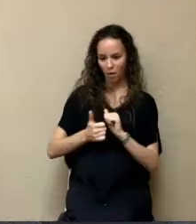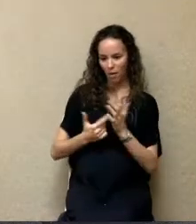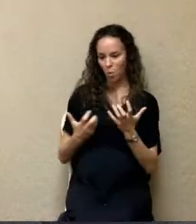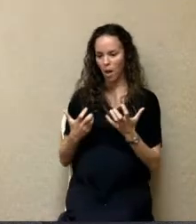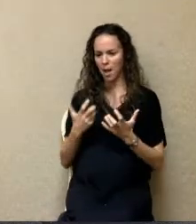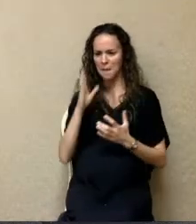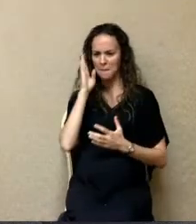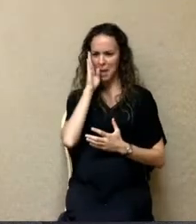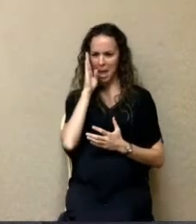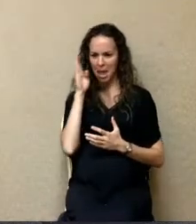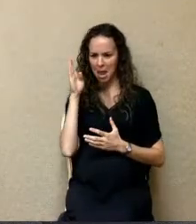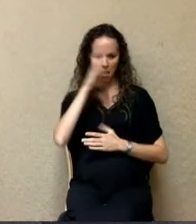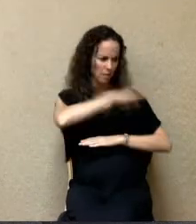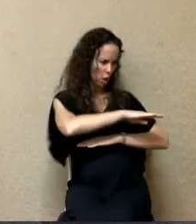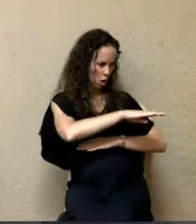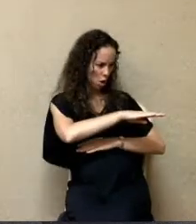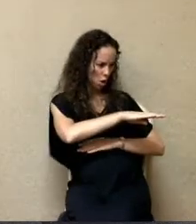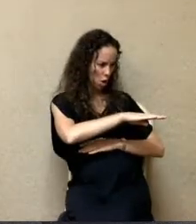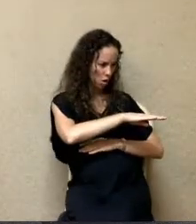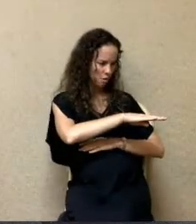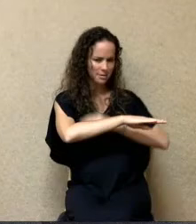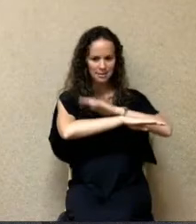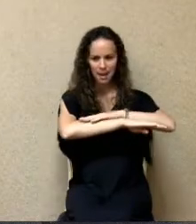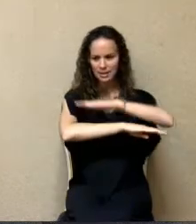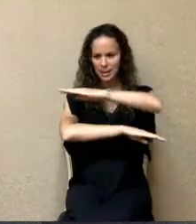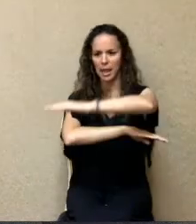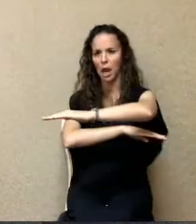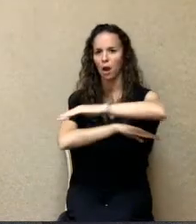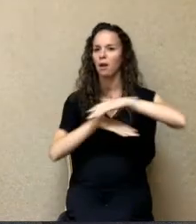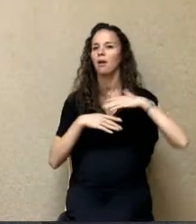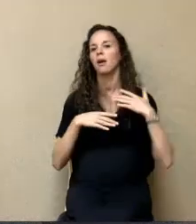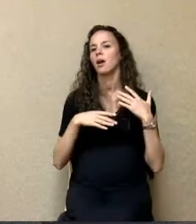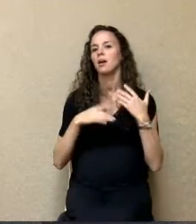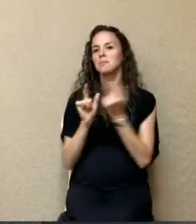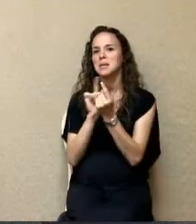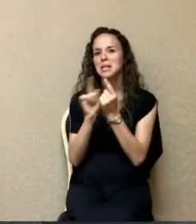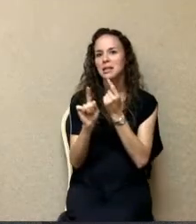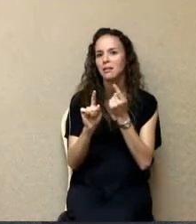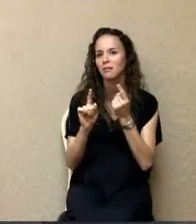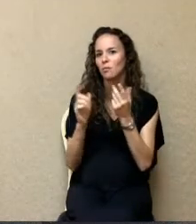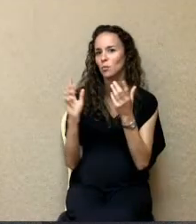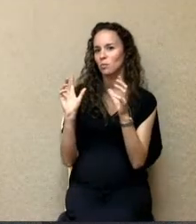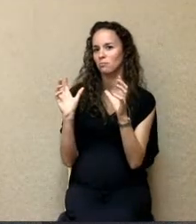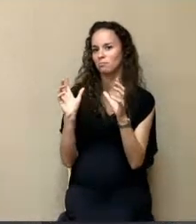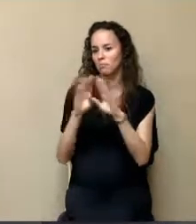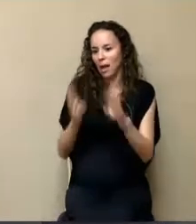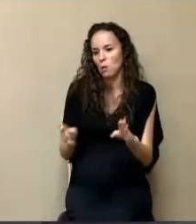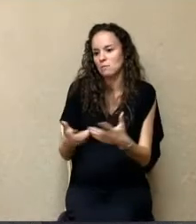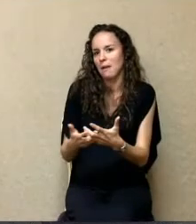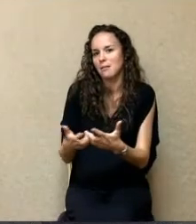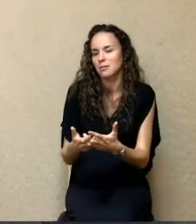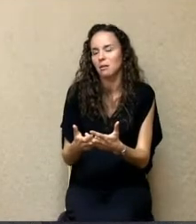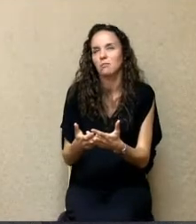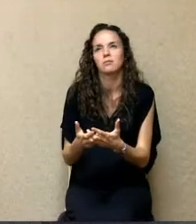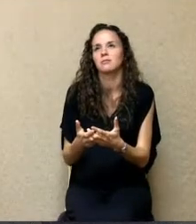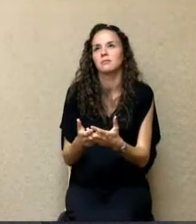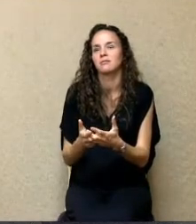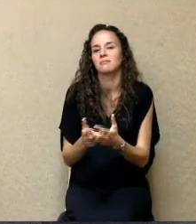your bed on, meeting their housemates. It was so great to see this happen.